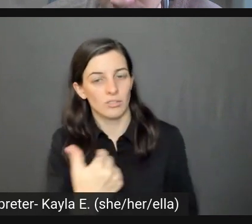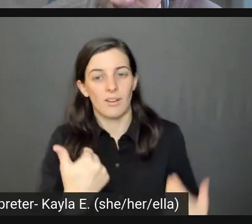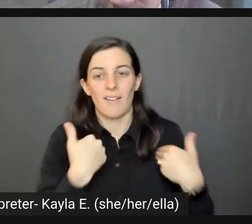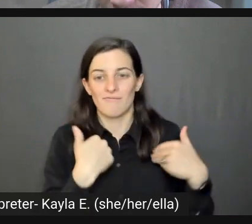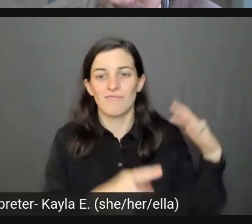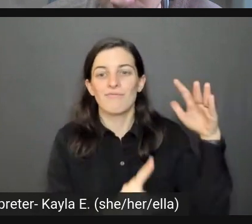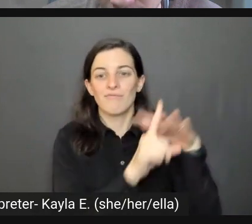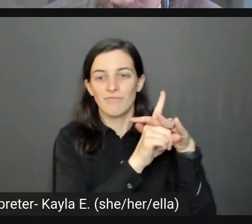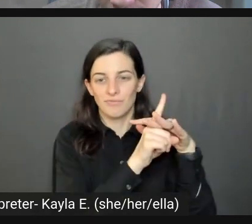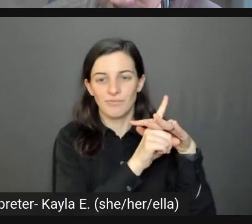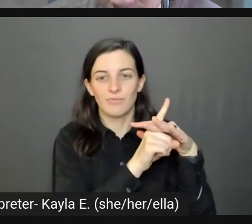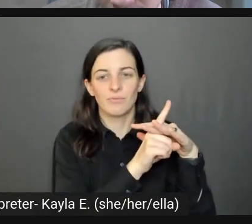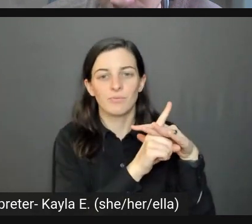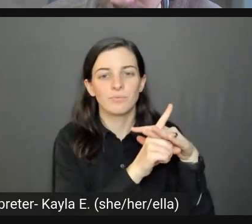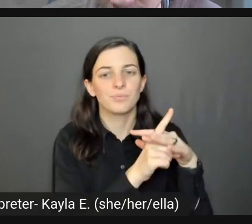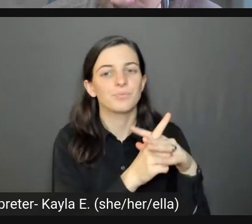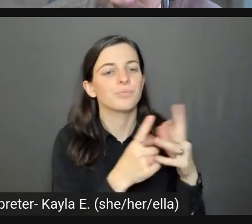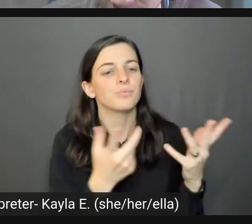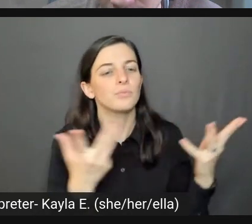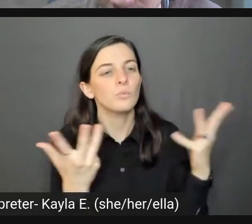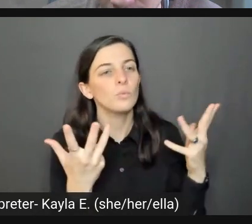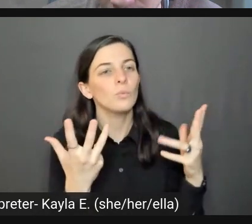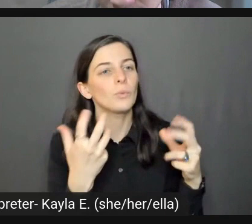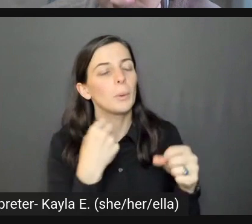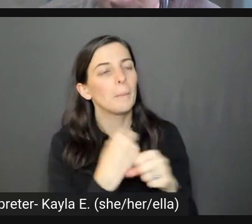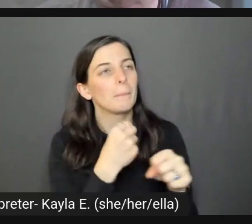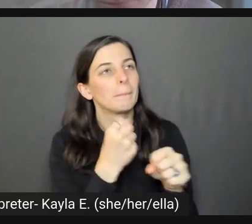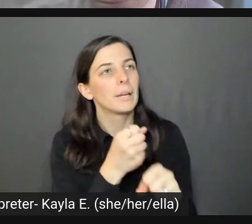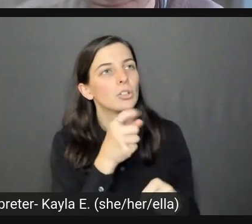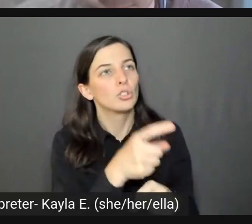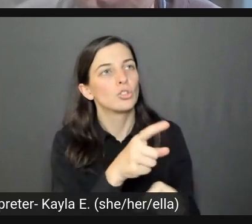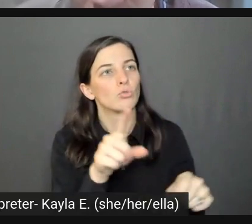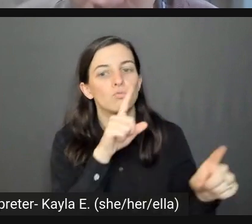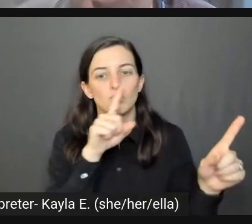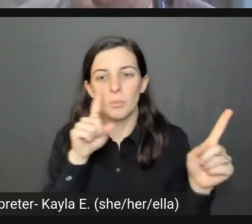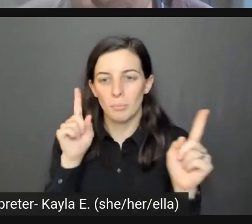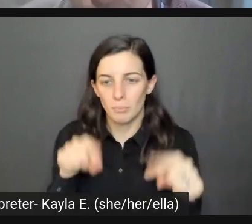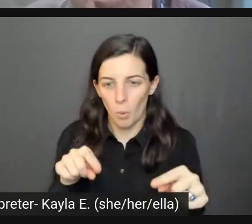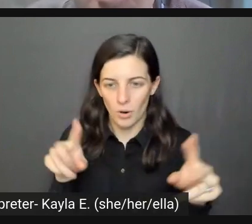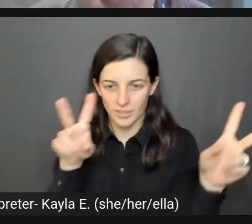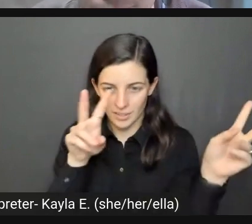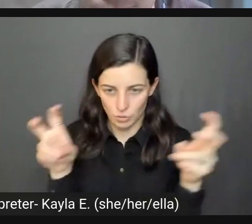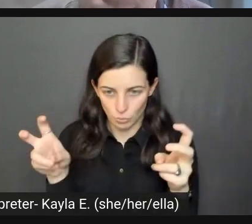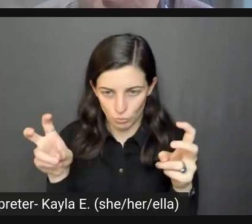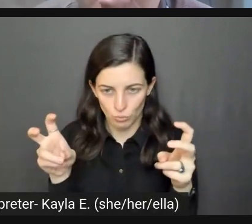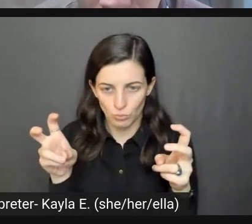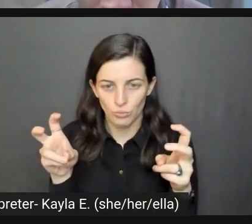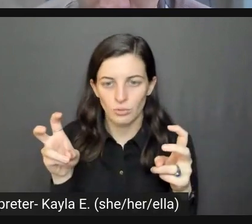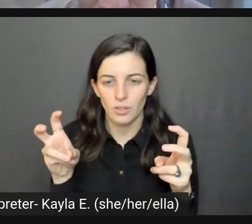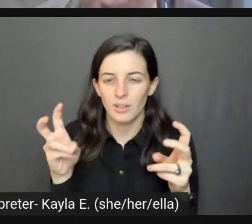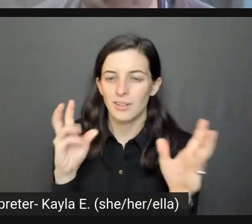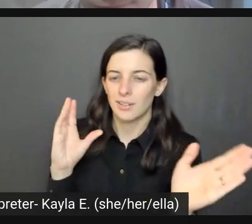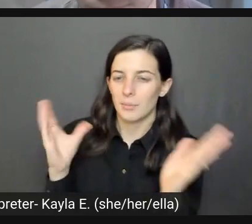what would make you report an issue versus leaving a website